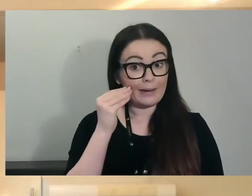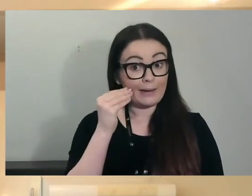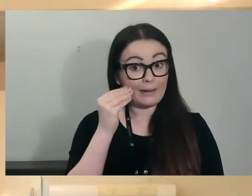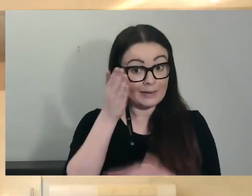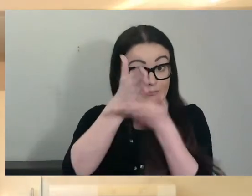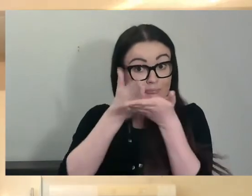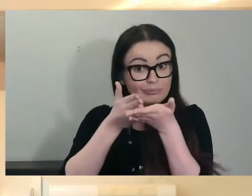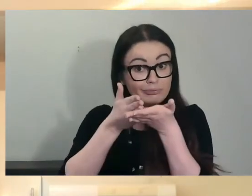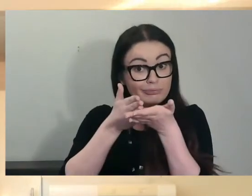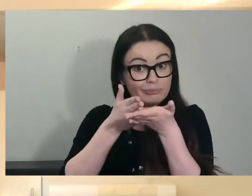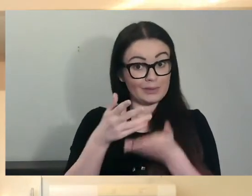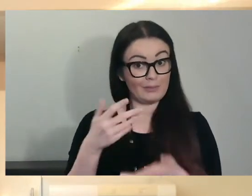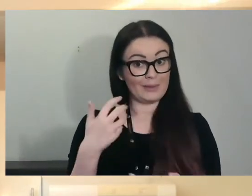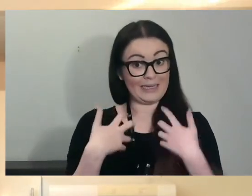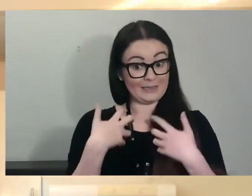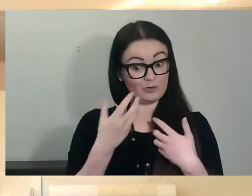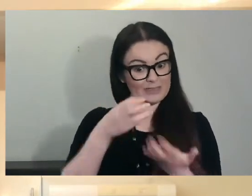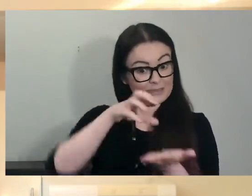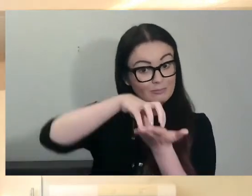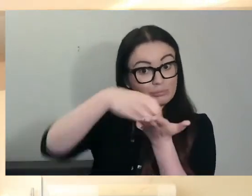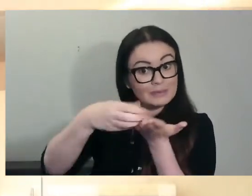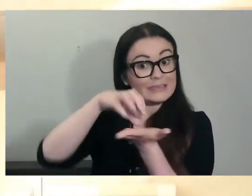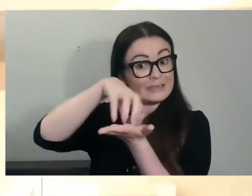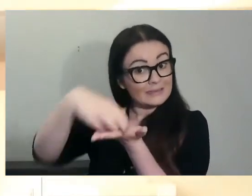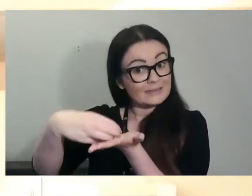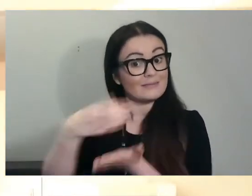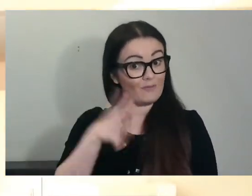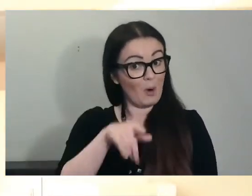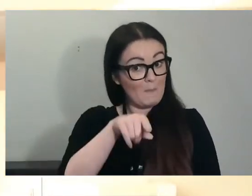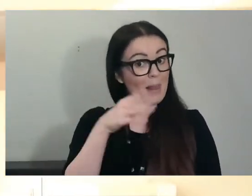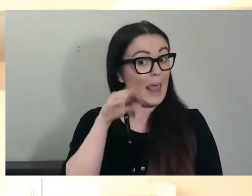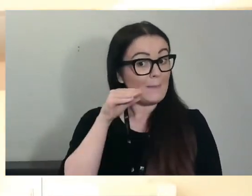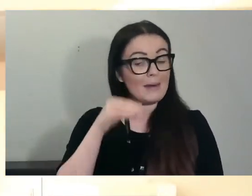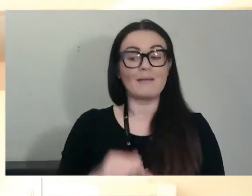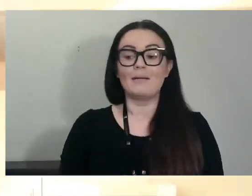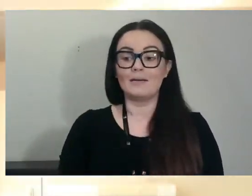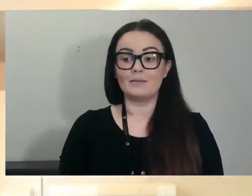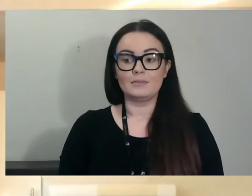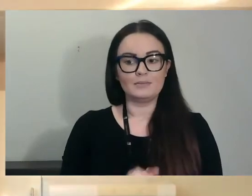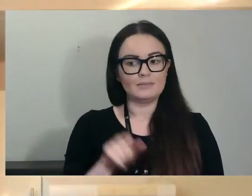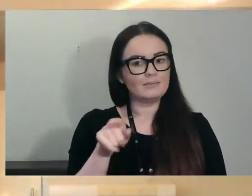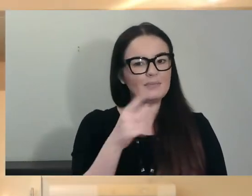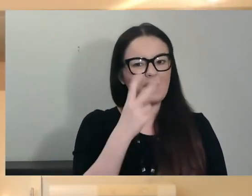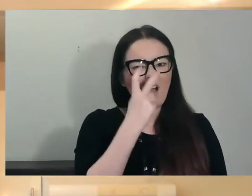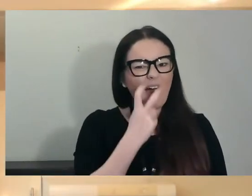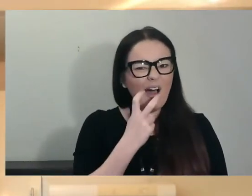I've cut in half. You get some quite interesting patterns from that and a few of these old